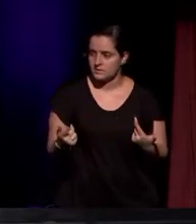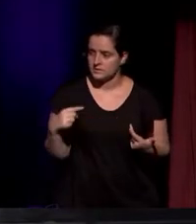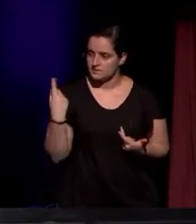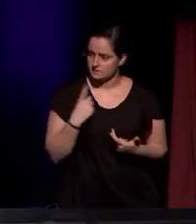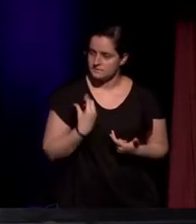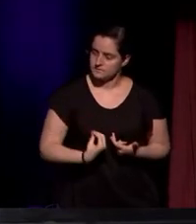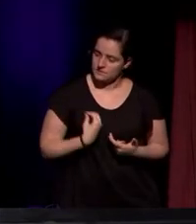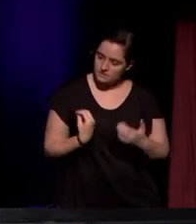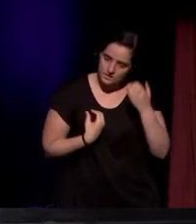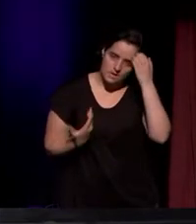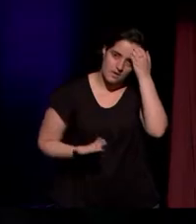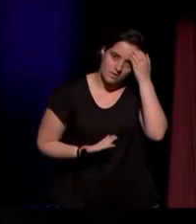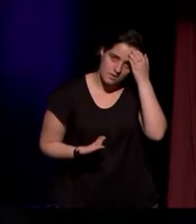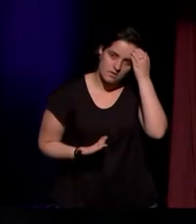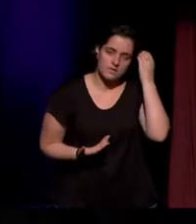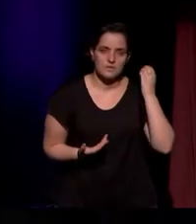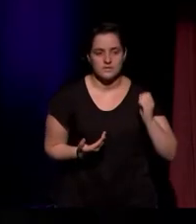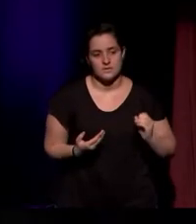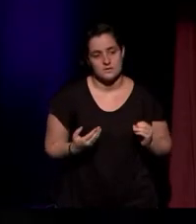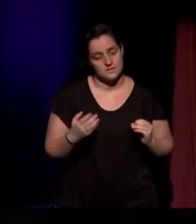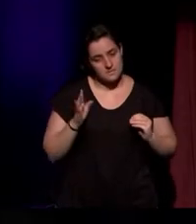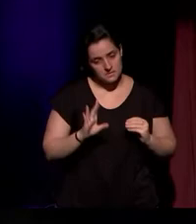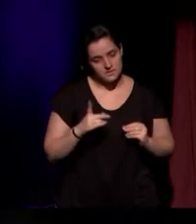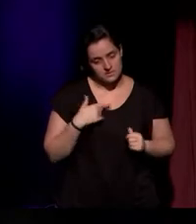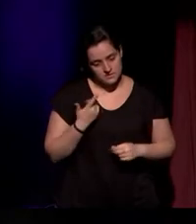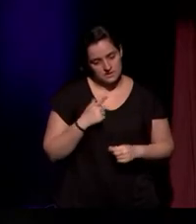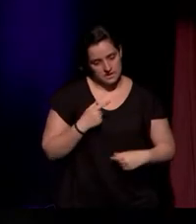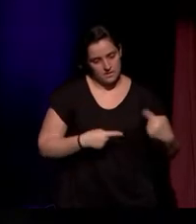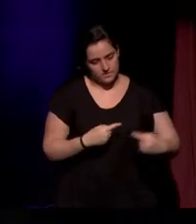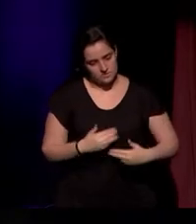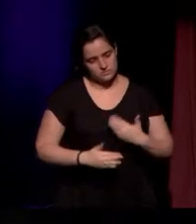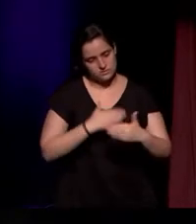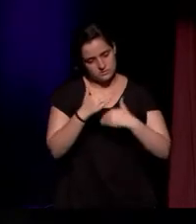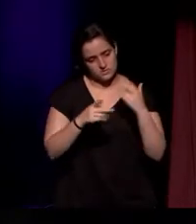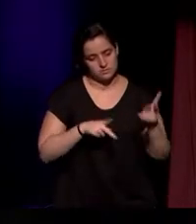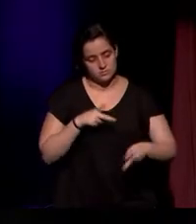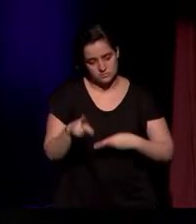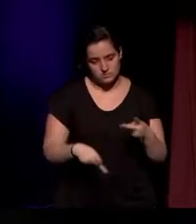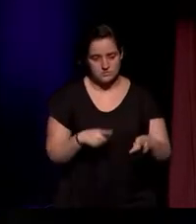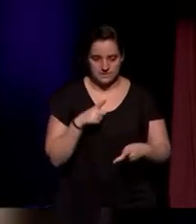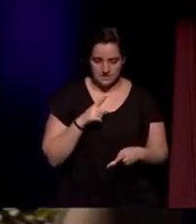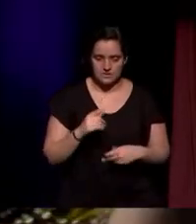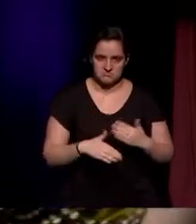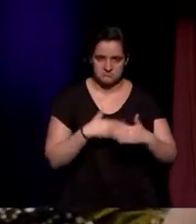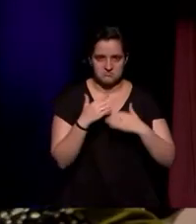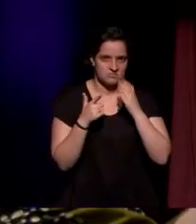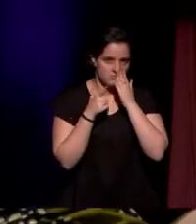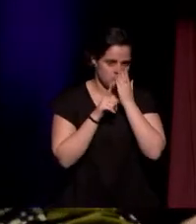despite the great advances in terms of public policies, then we have to finish this question,